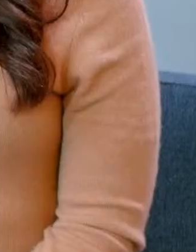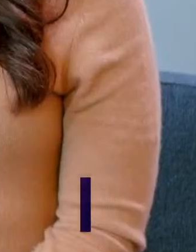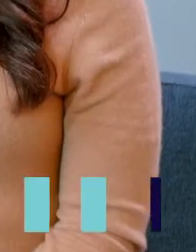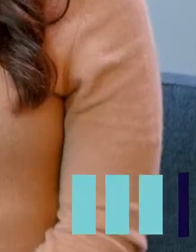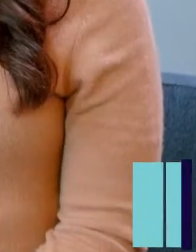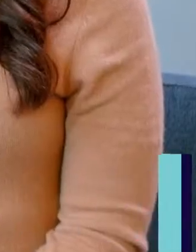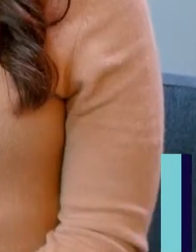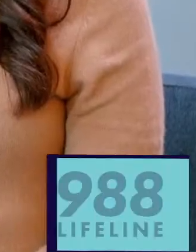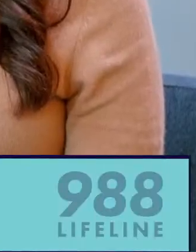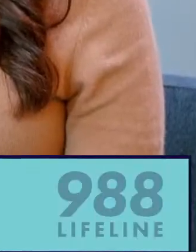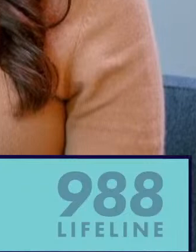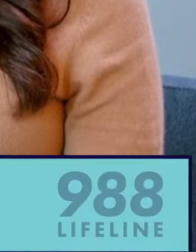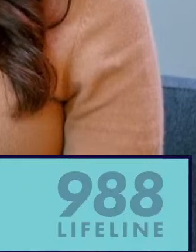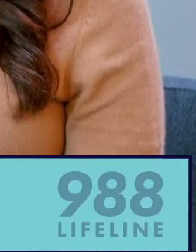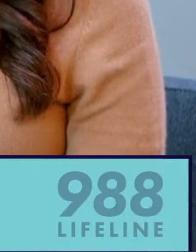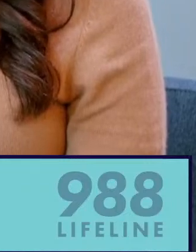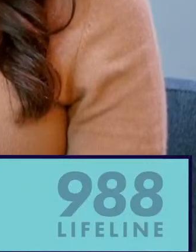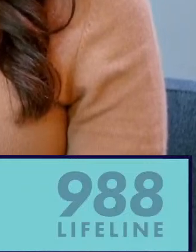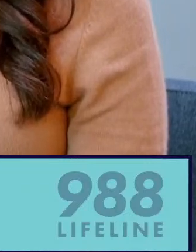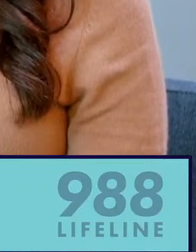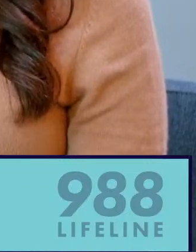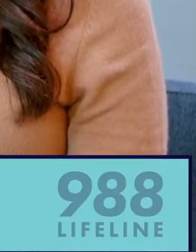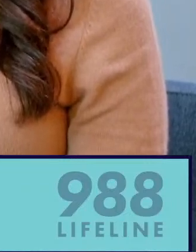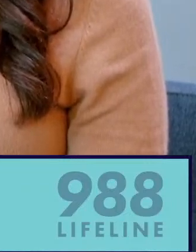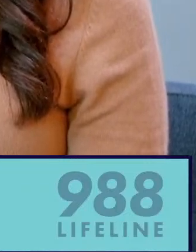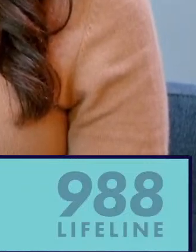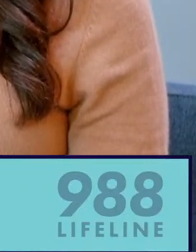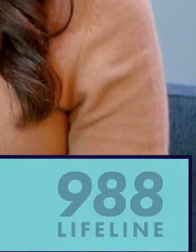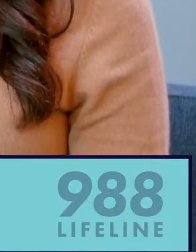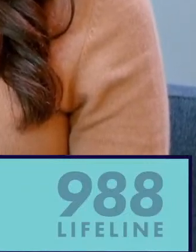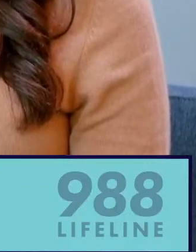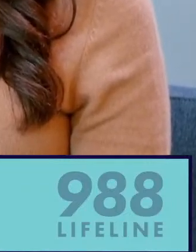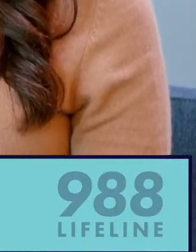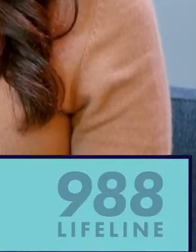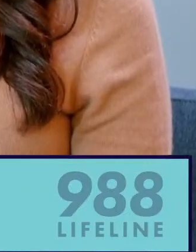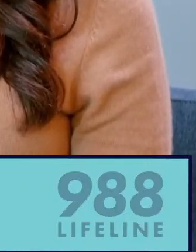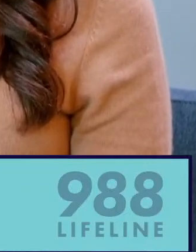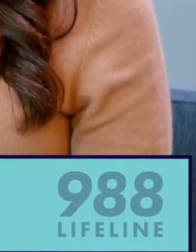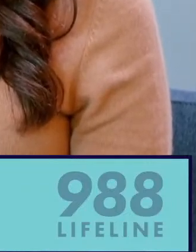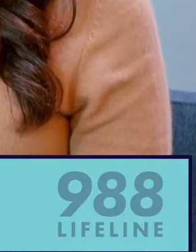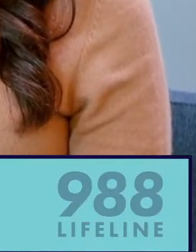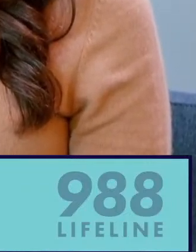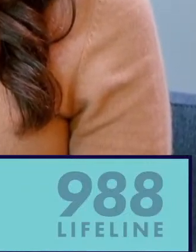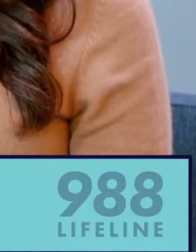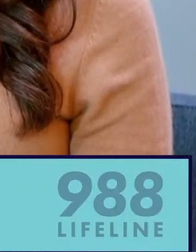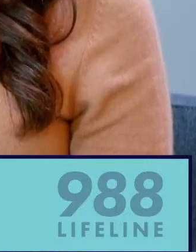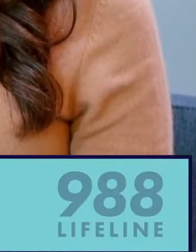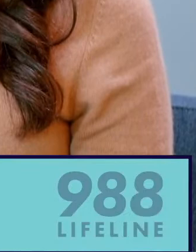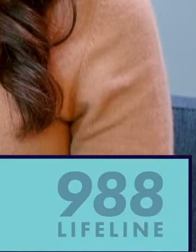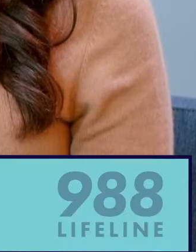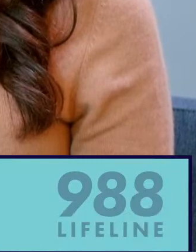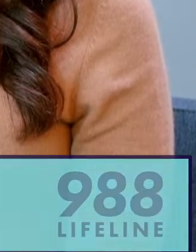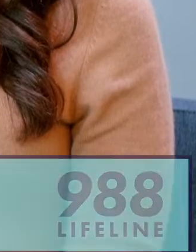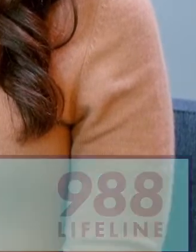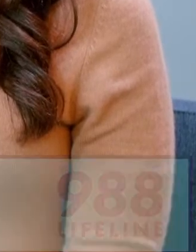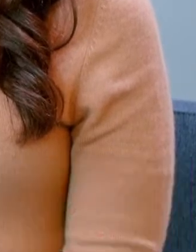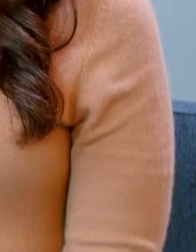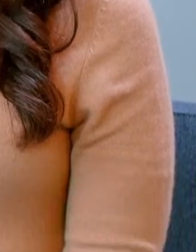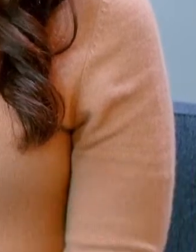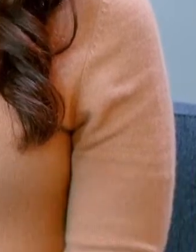often in the Spanish-speaking community we can see that individuals are not sure what